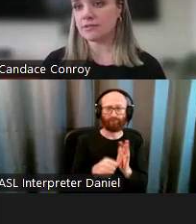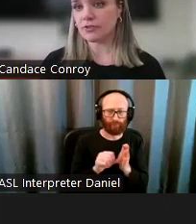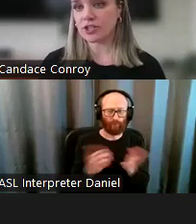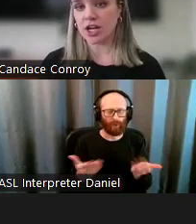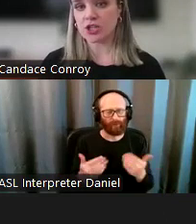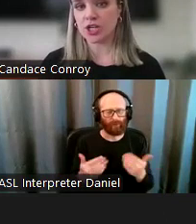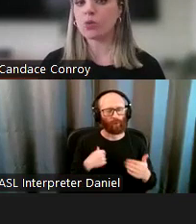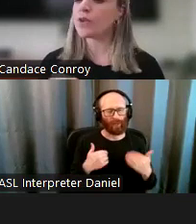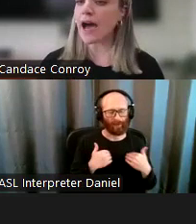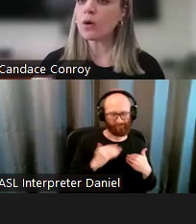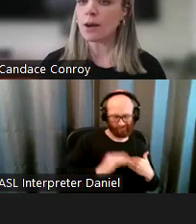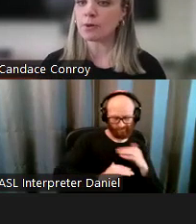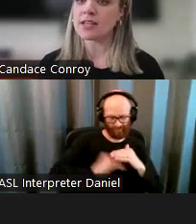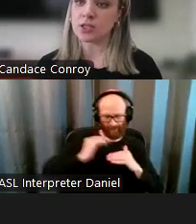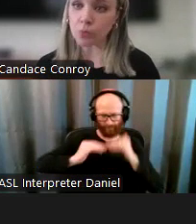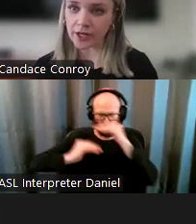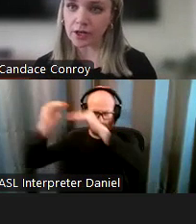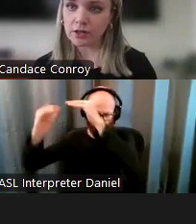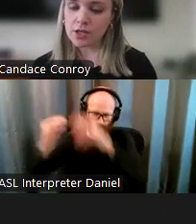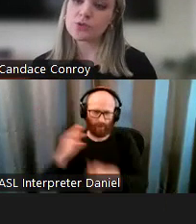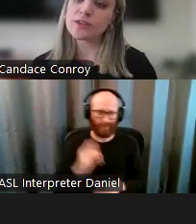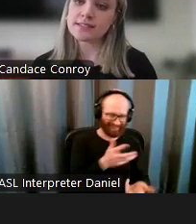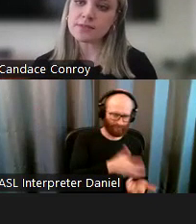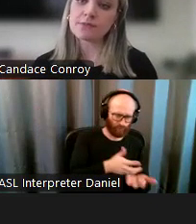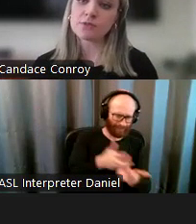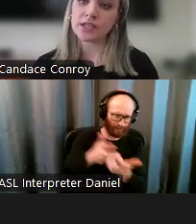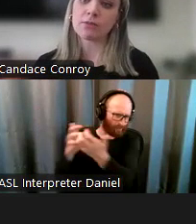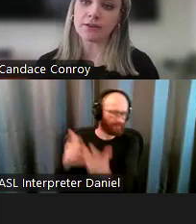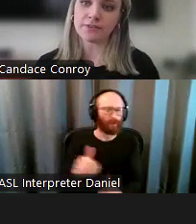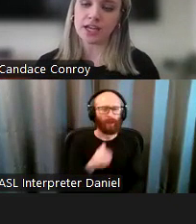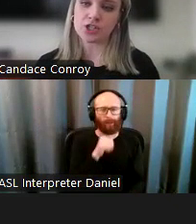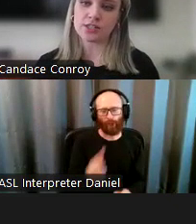differentiation without compromising rigor, so I think sometimes we hear modifications